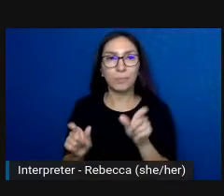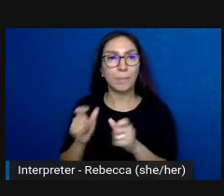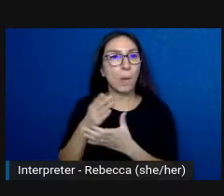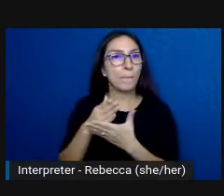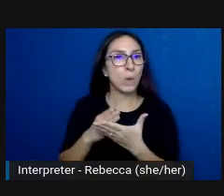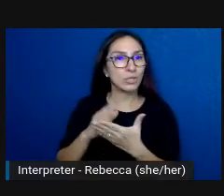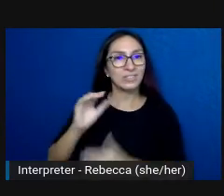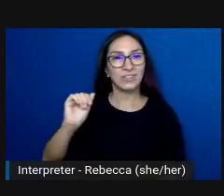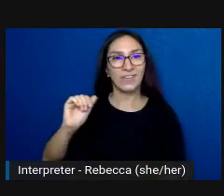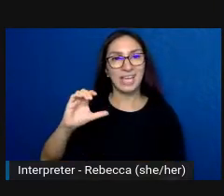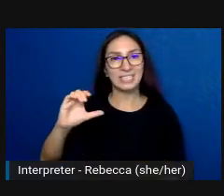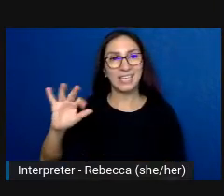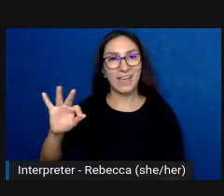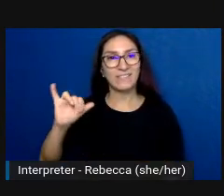open source previously.